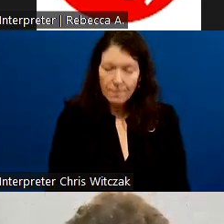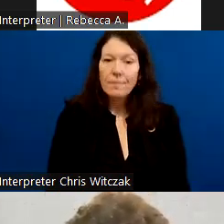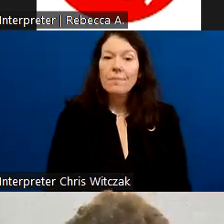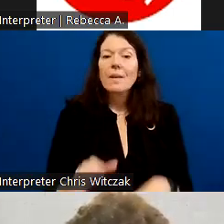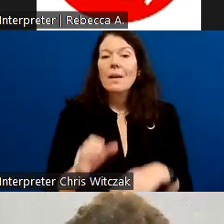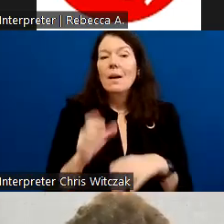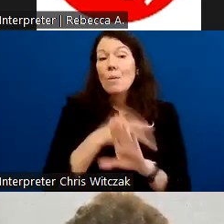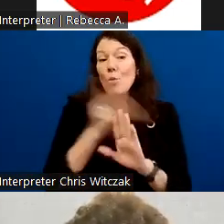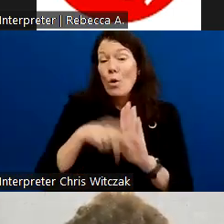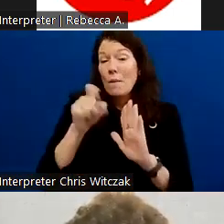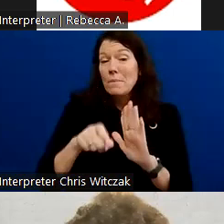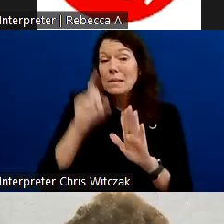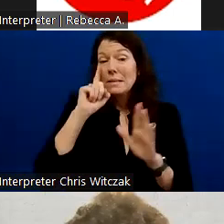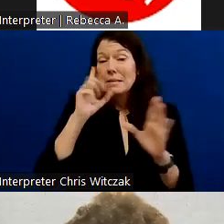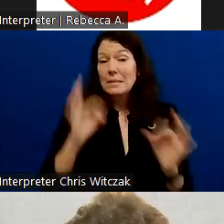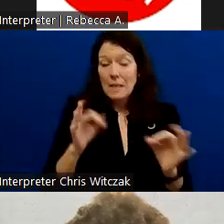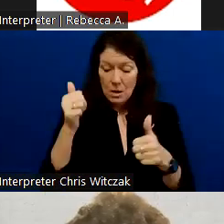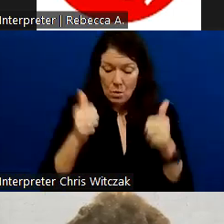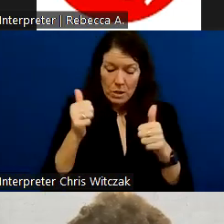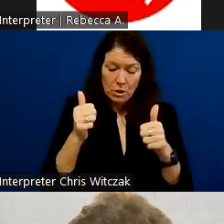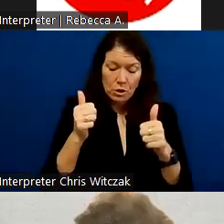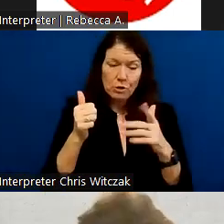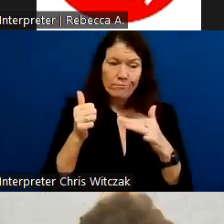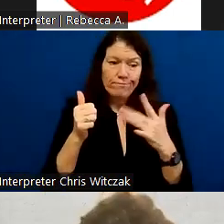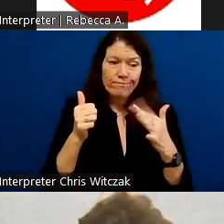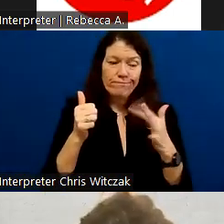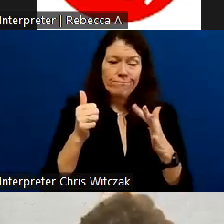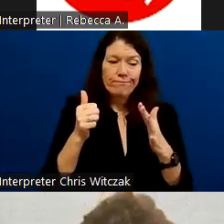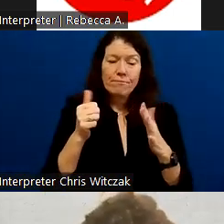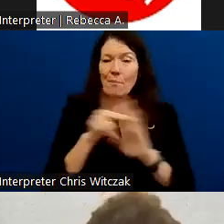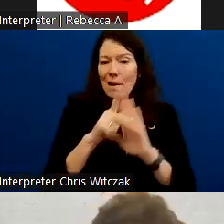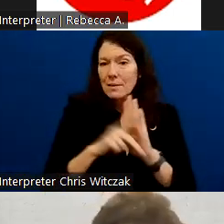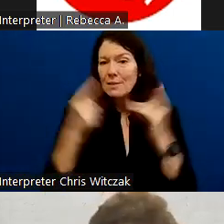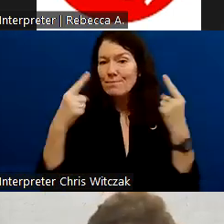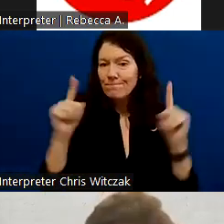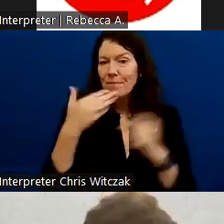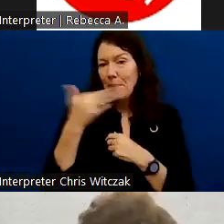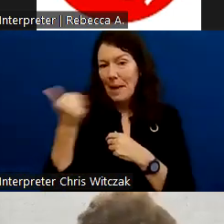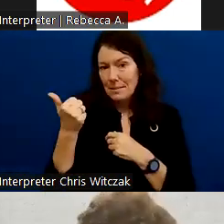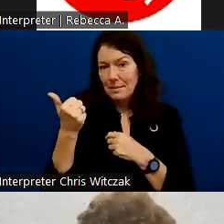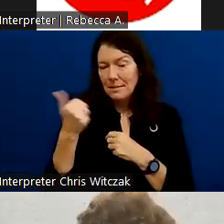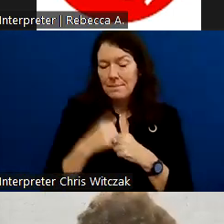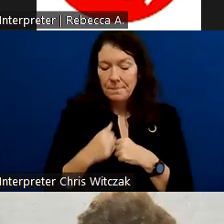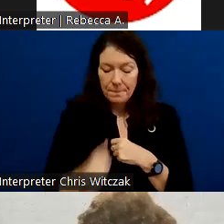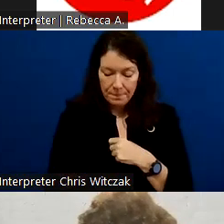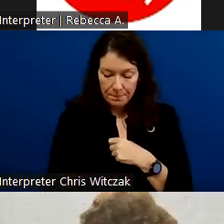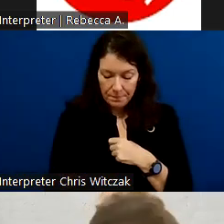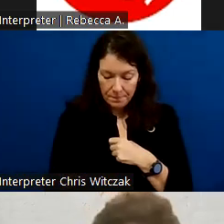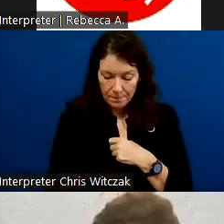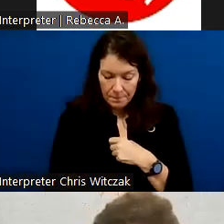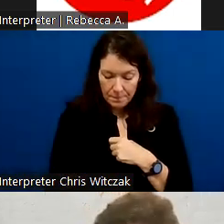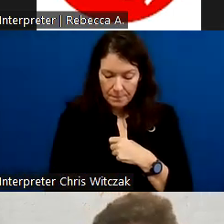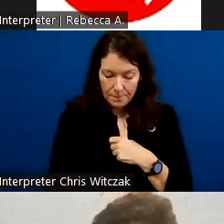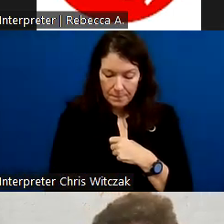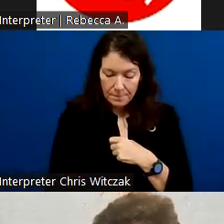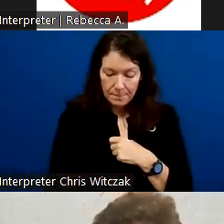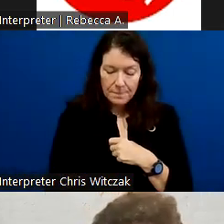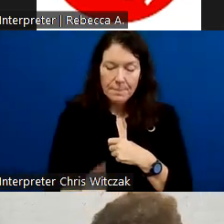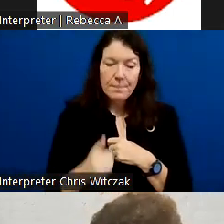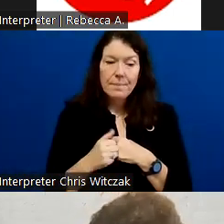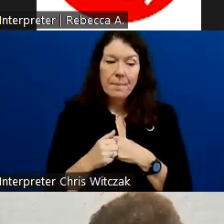best and for the survivors whom they are supporting in their community now um what we would really